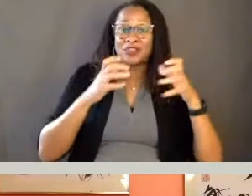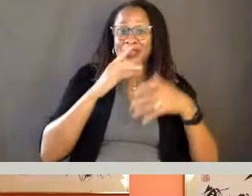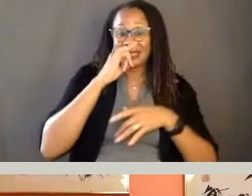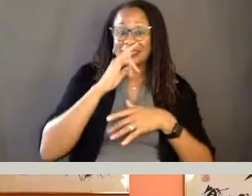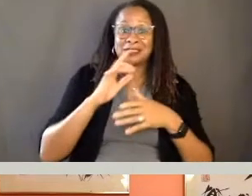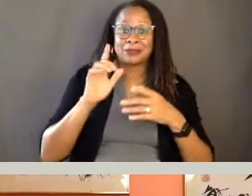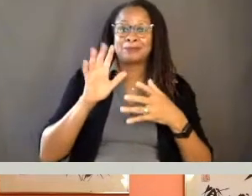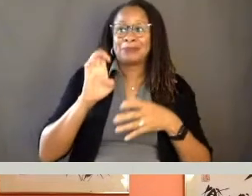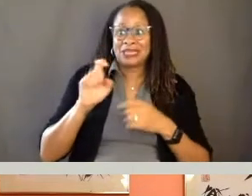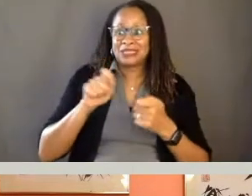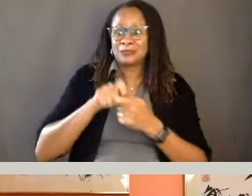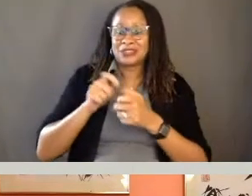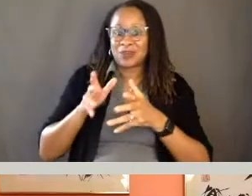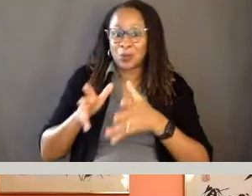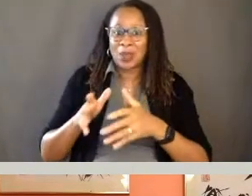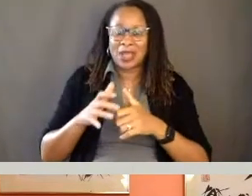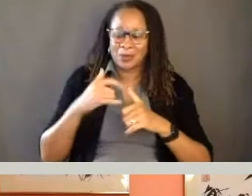having a kid who was just like them.